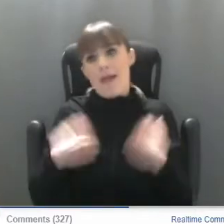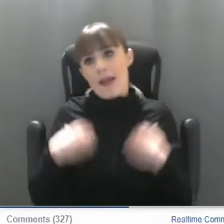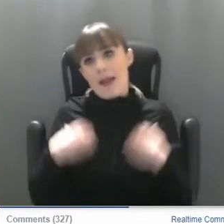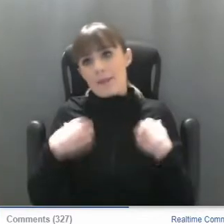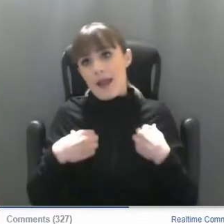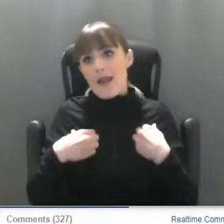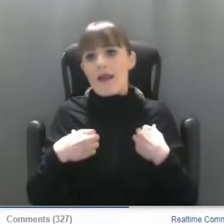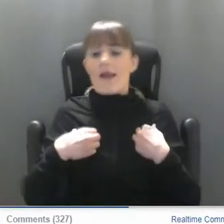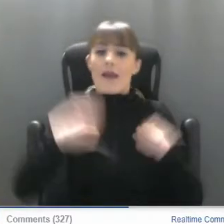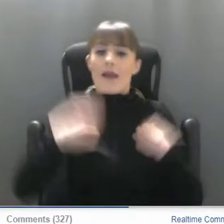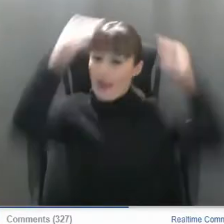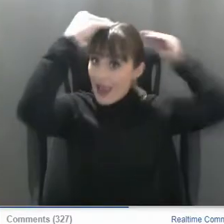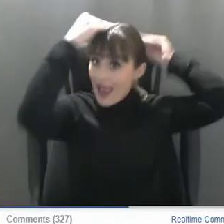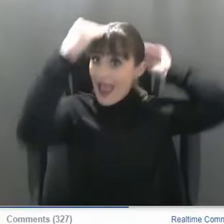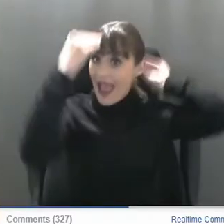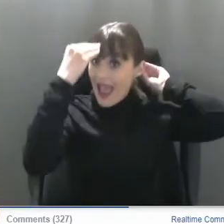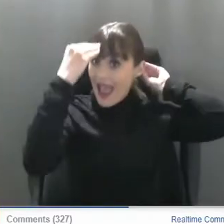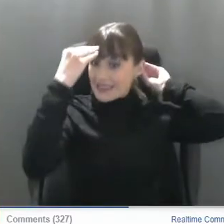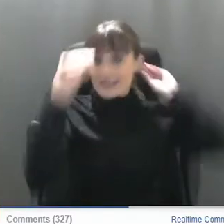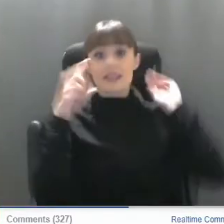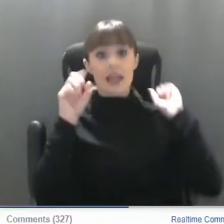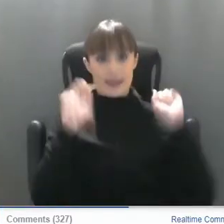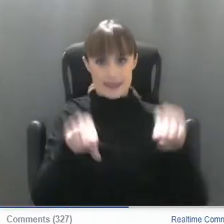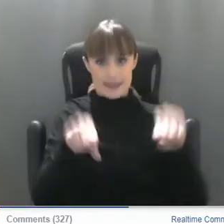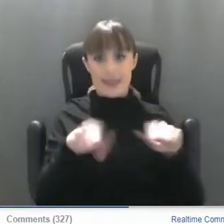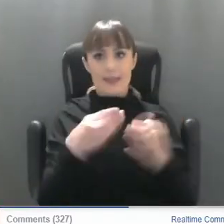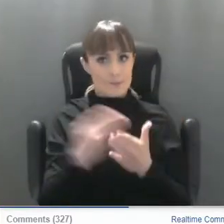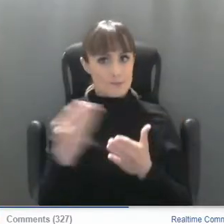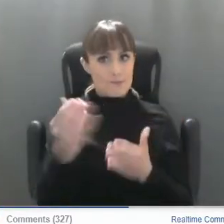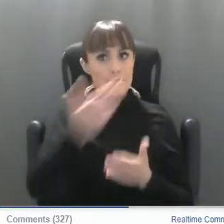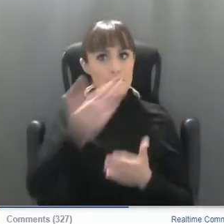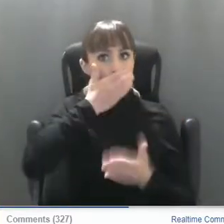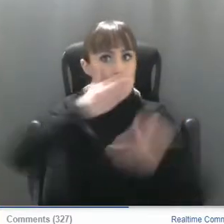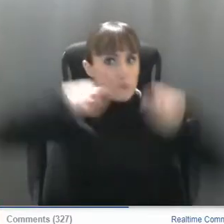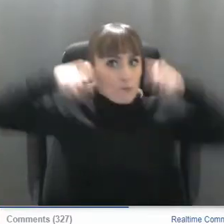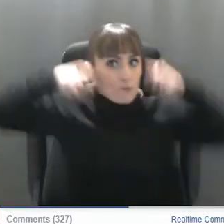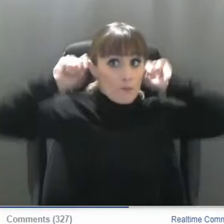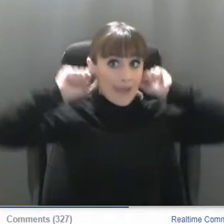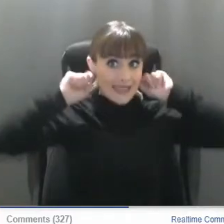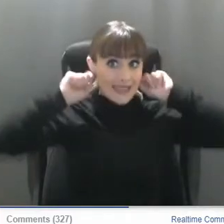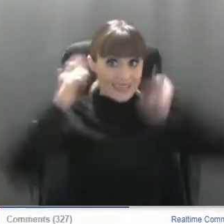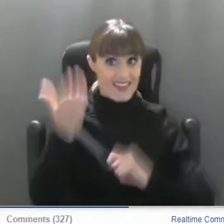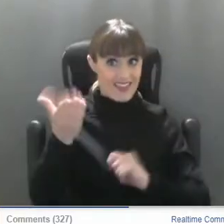way, this is where you can buy masks if you need one, as well. So we're letting in,